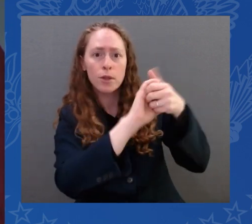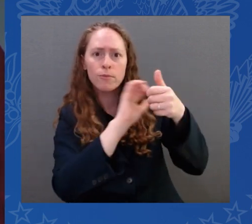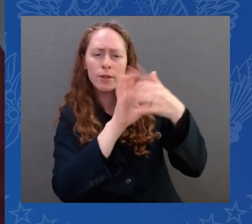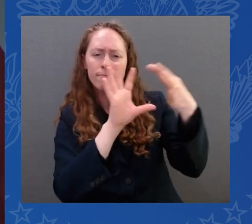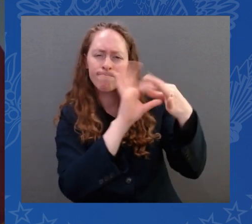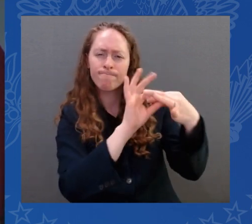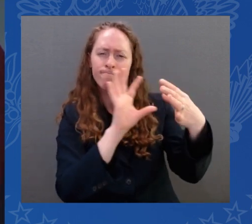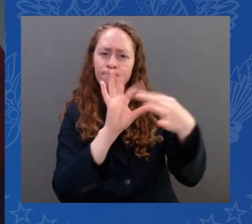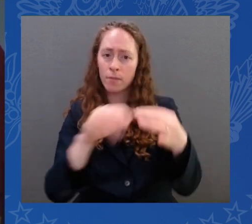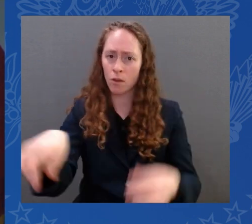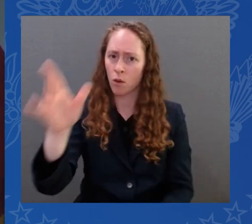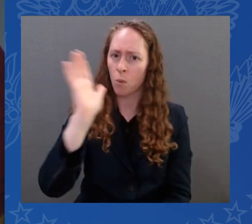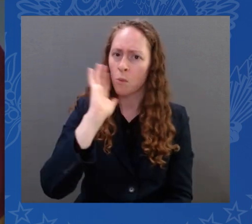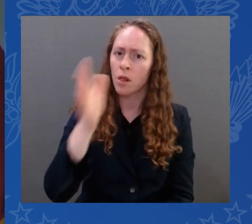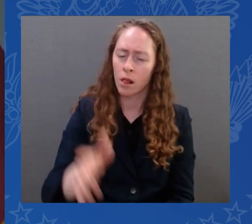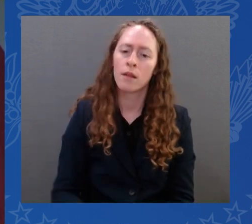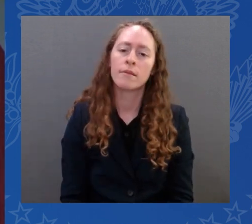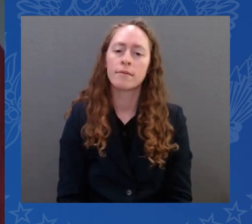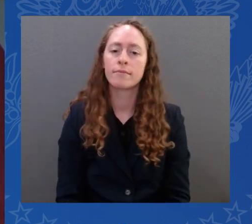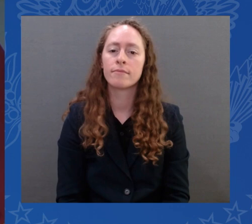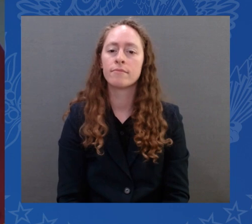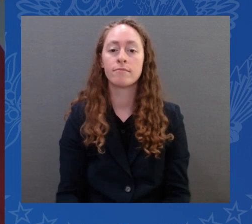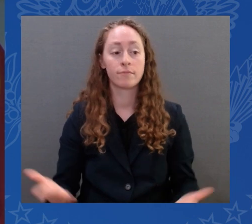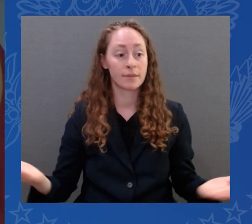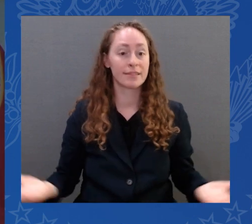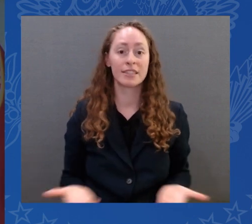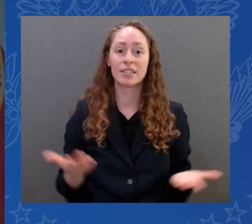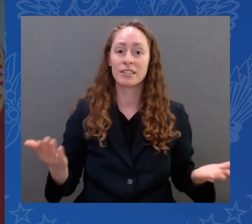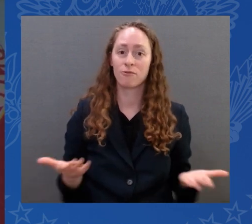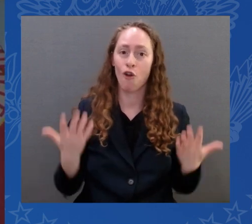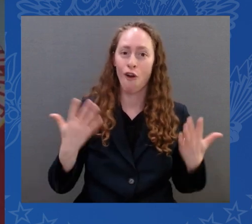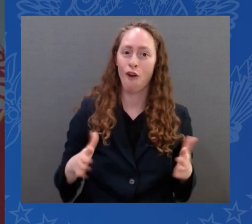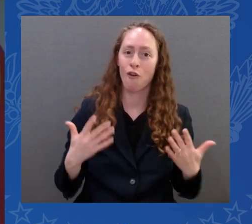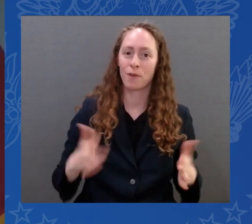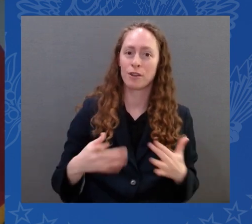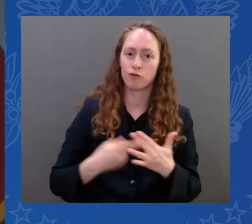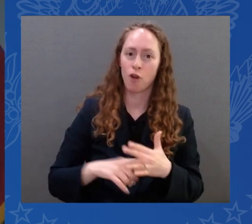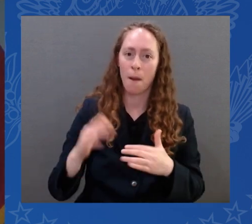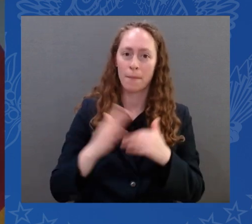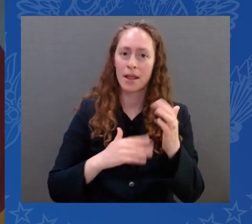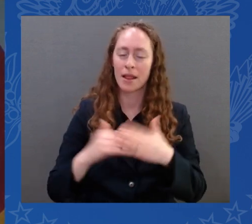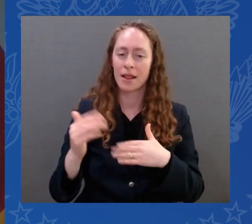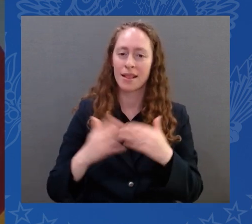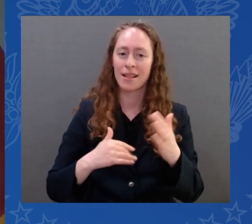where today we are graduating 12 international midshipmen, representing 10 countries, who will commission as officers